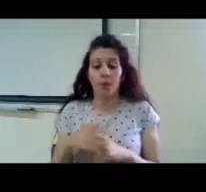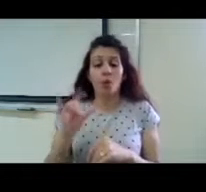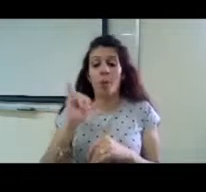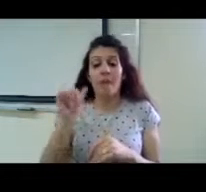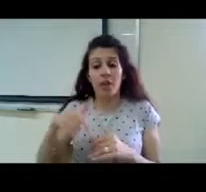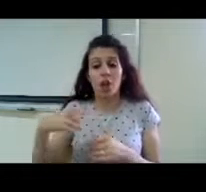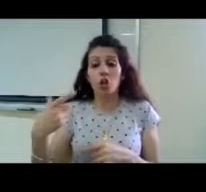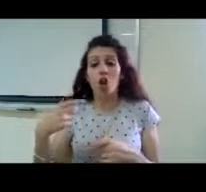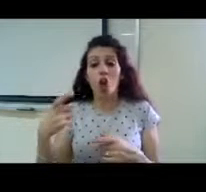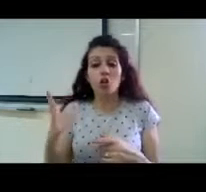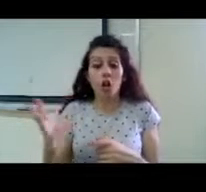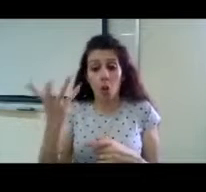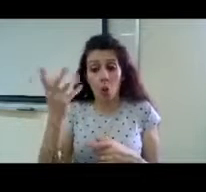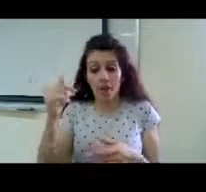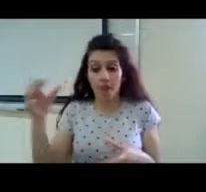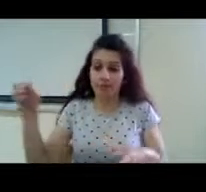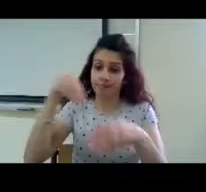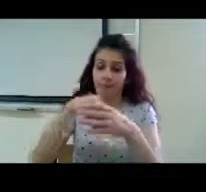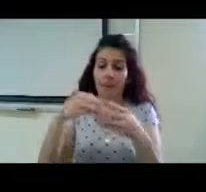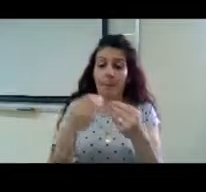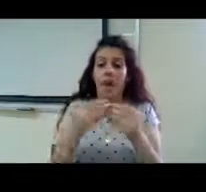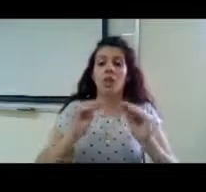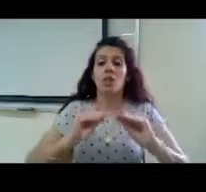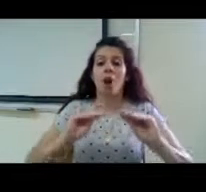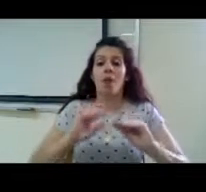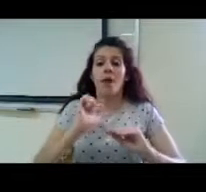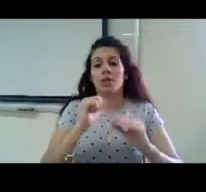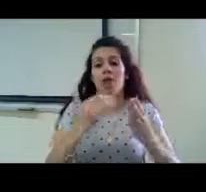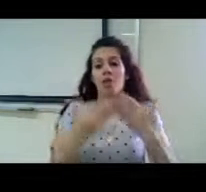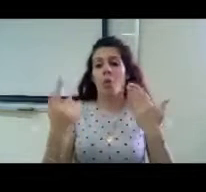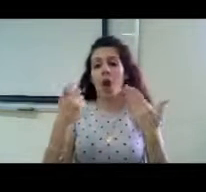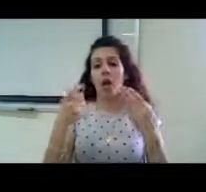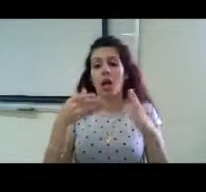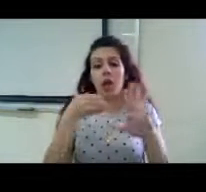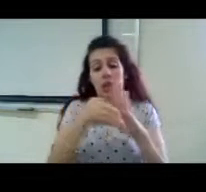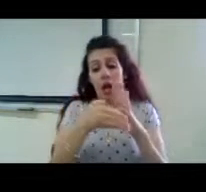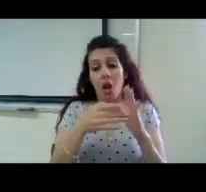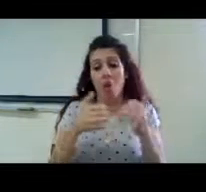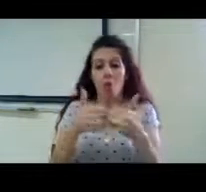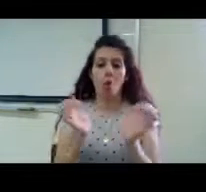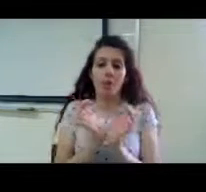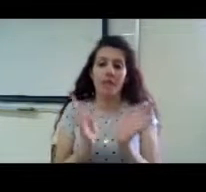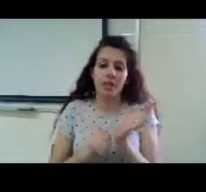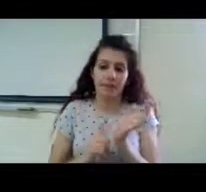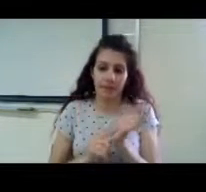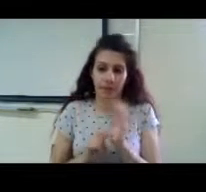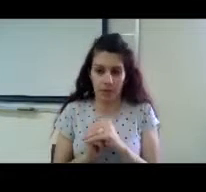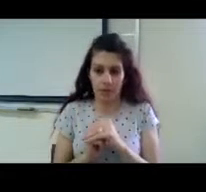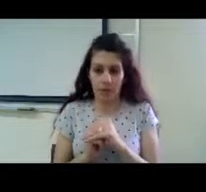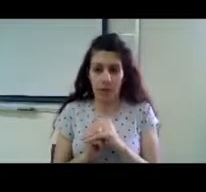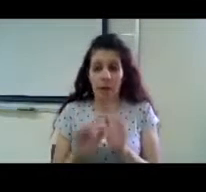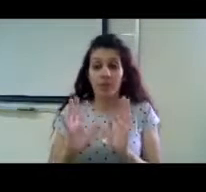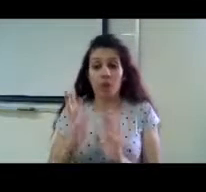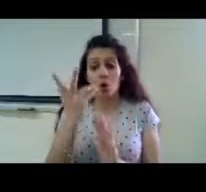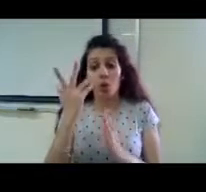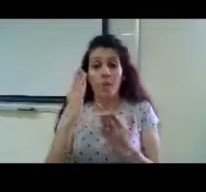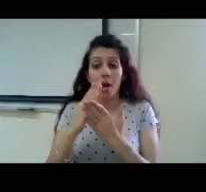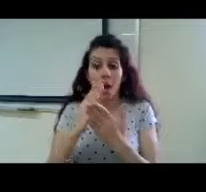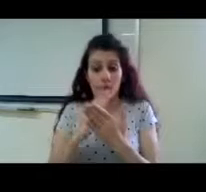fátima Tolliver Joey an al-qaeda alpha a Sofia top Wilbur homage well I did most